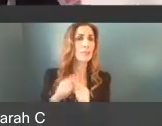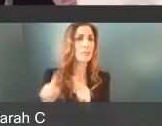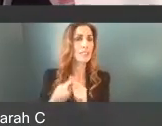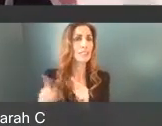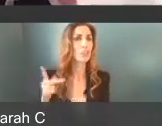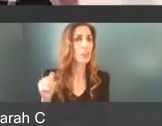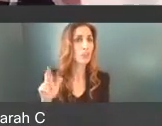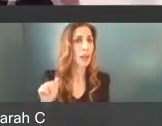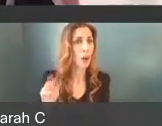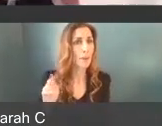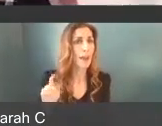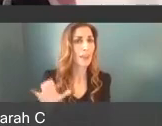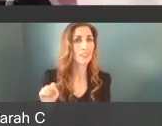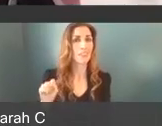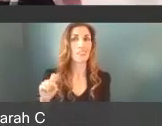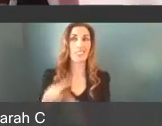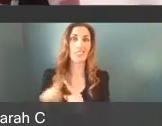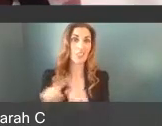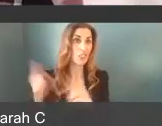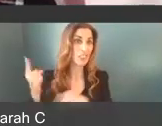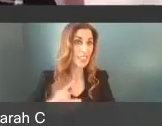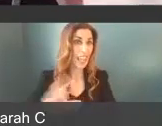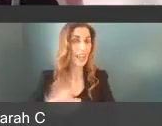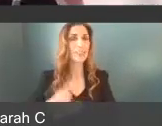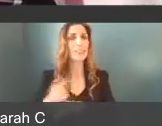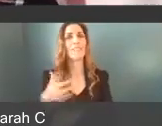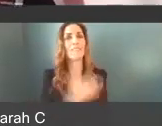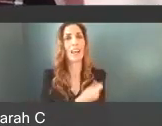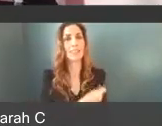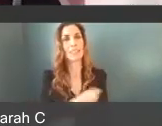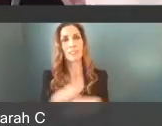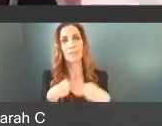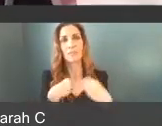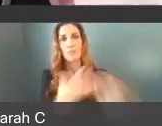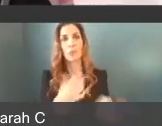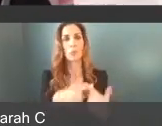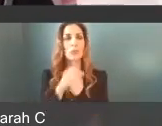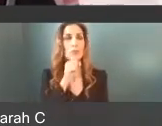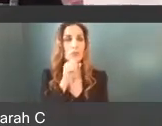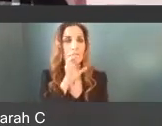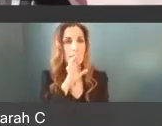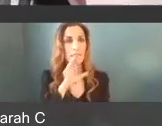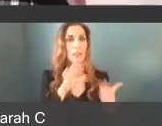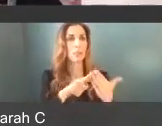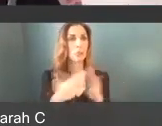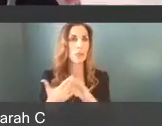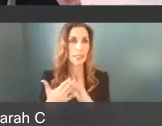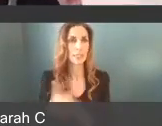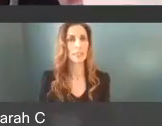are taking vaccine to senior living communities. So we know that some communities have already